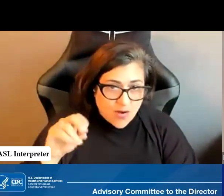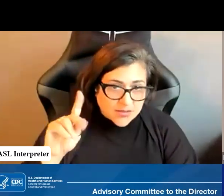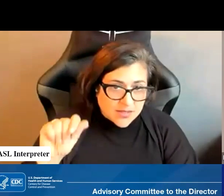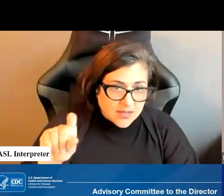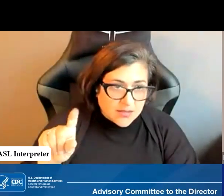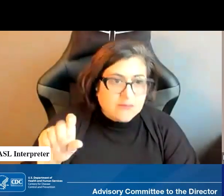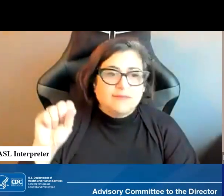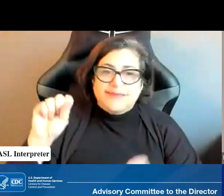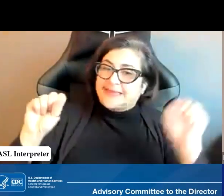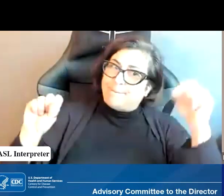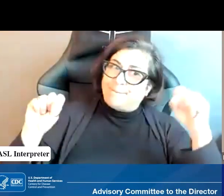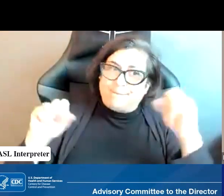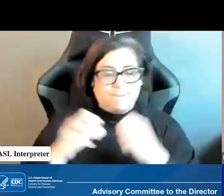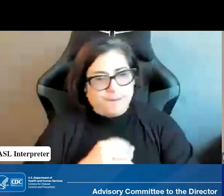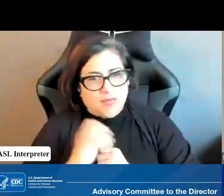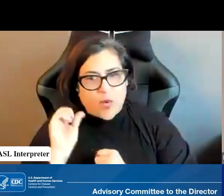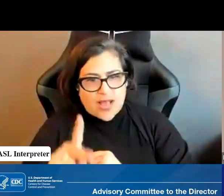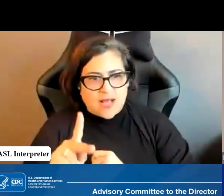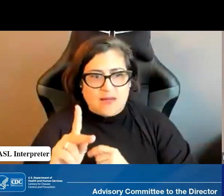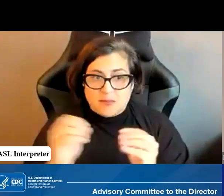Yep. Okay. Further discussion. Yes.